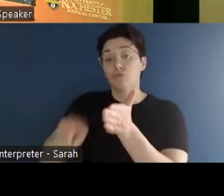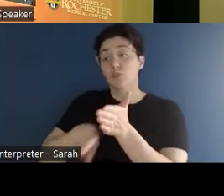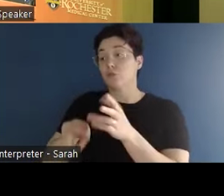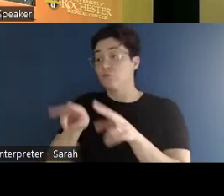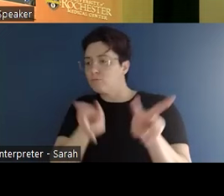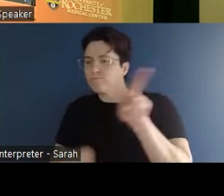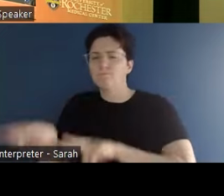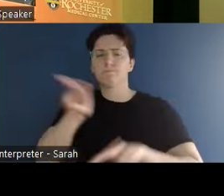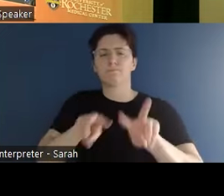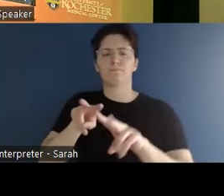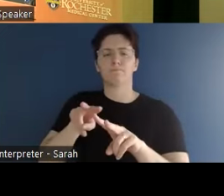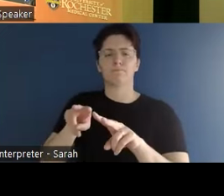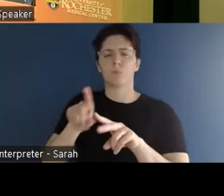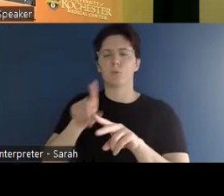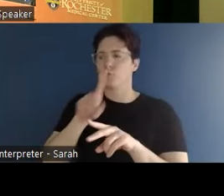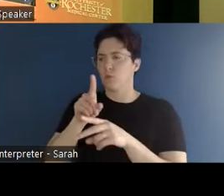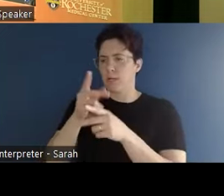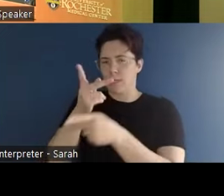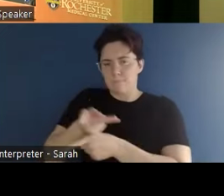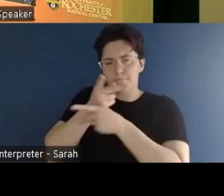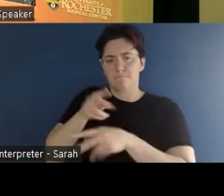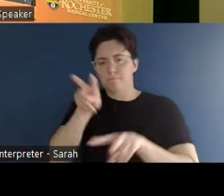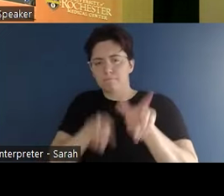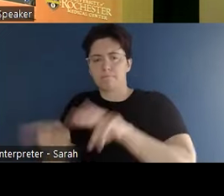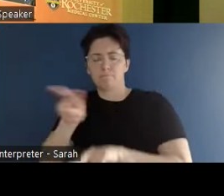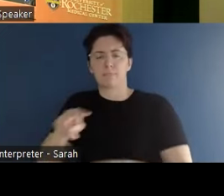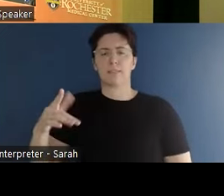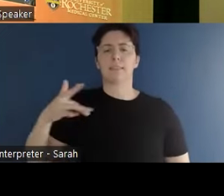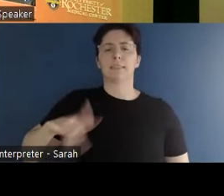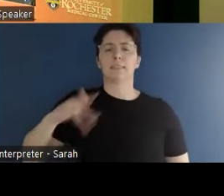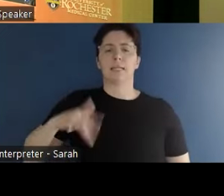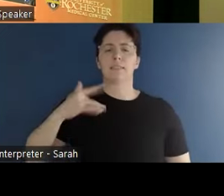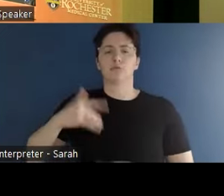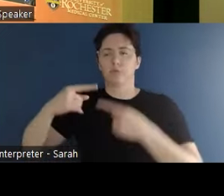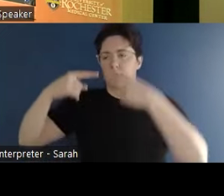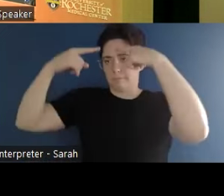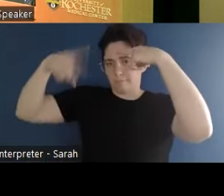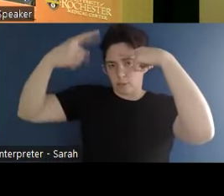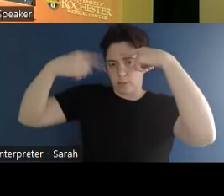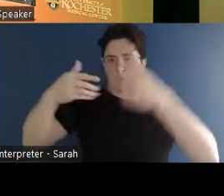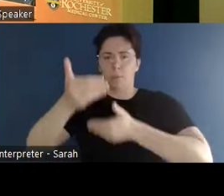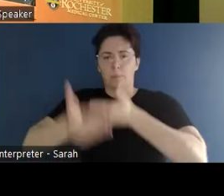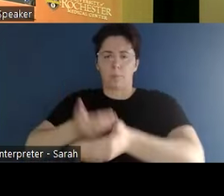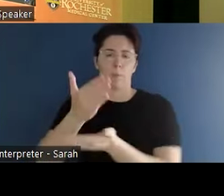specific sensory processing components and examine potential mechanisms one promising